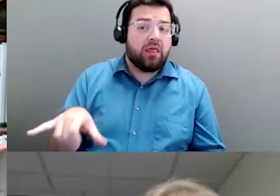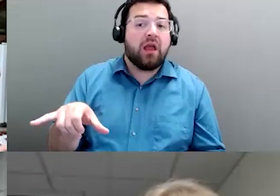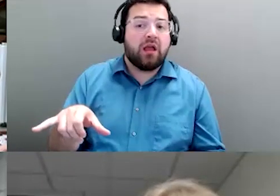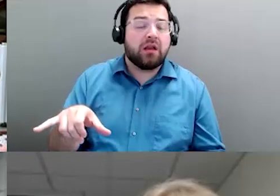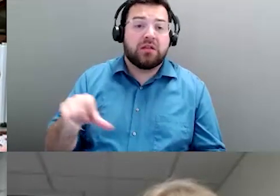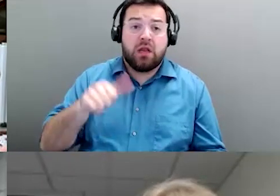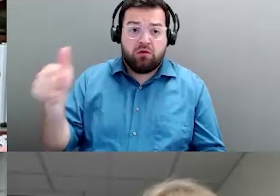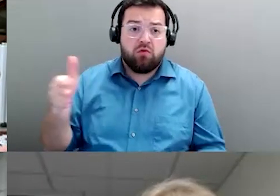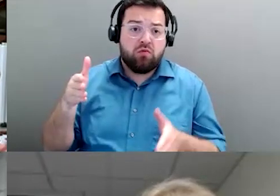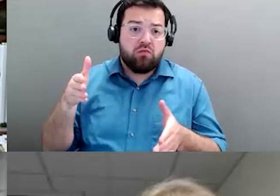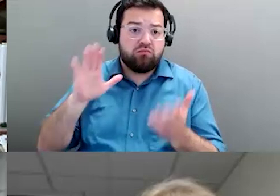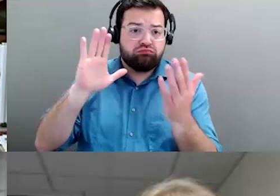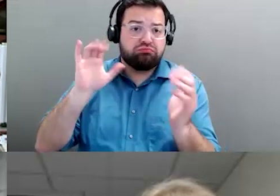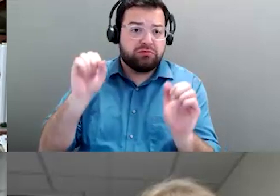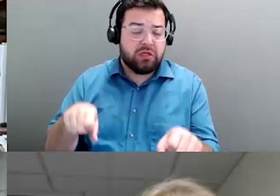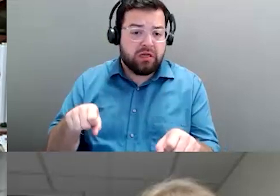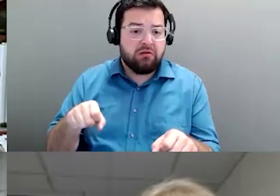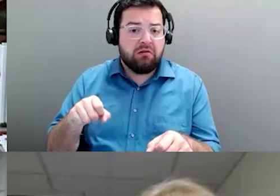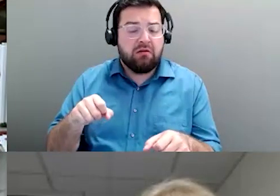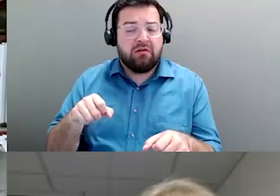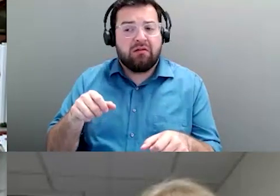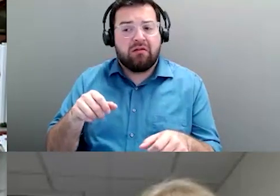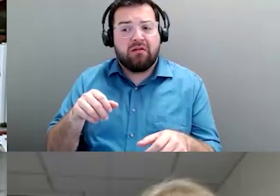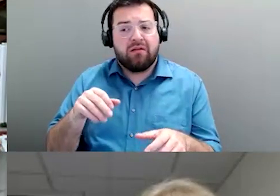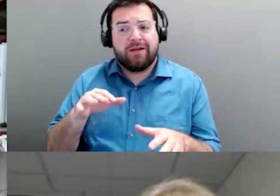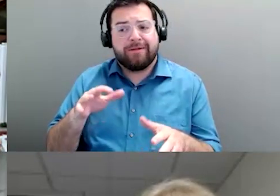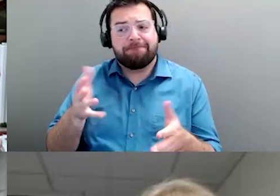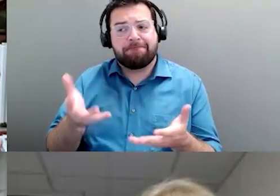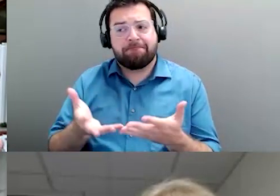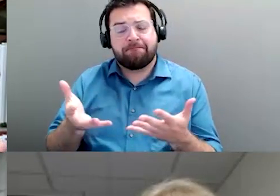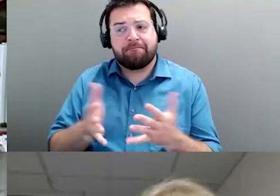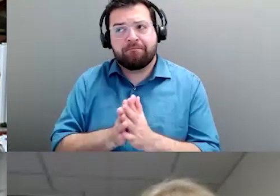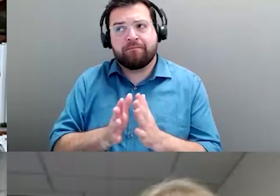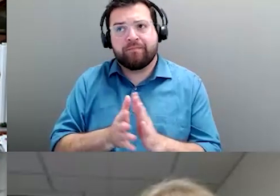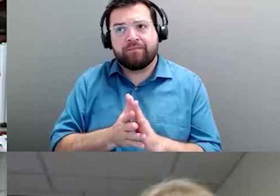So instead of, you know, making an announcement